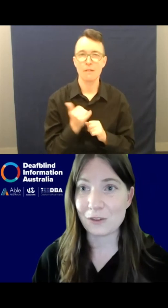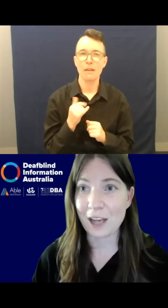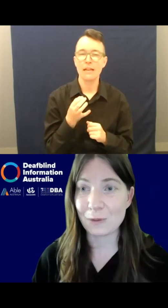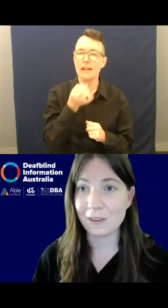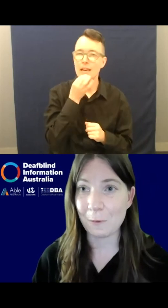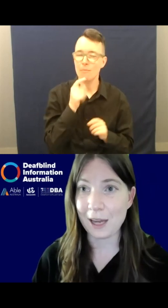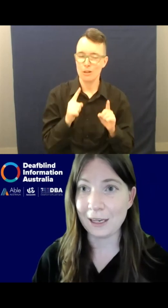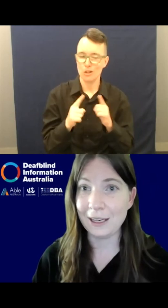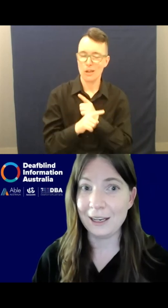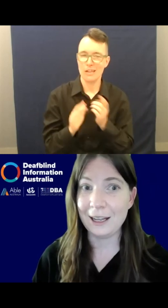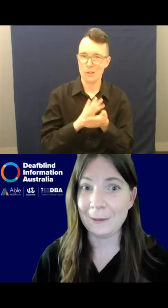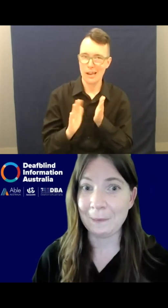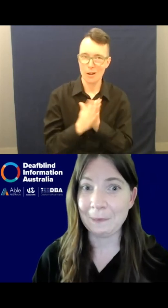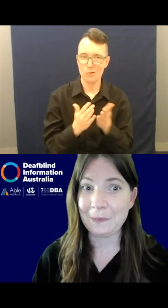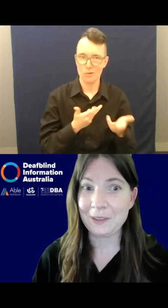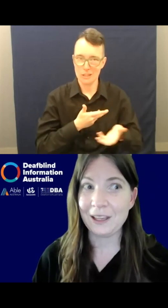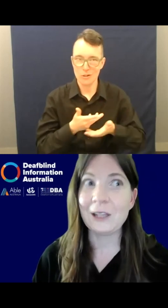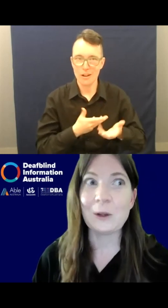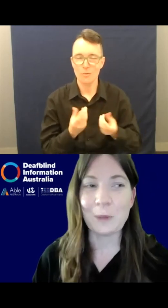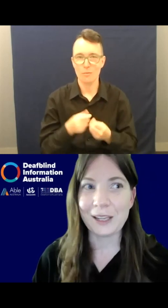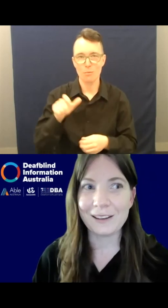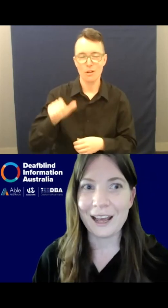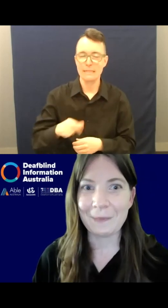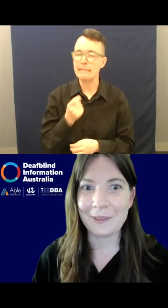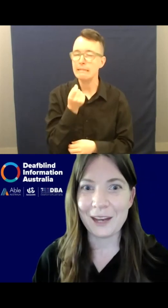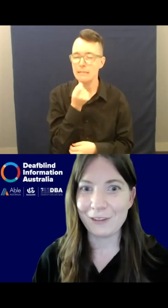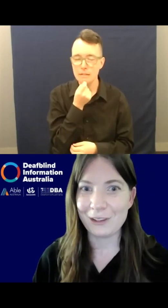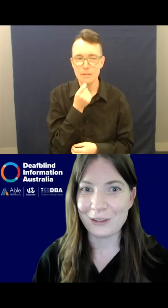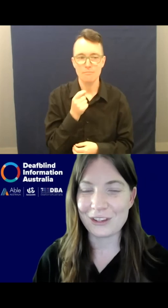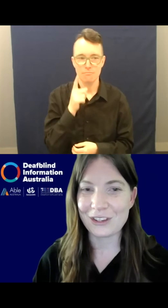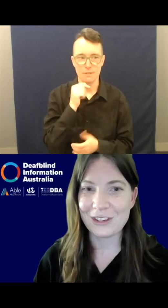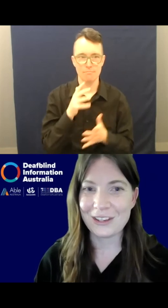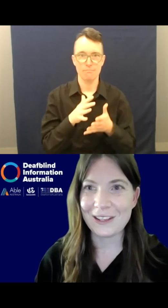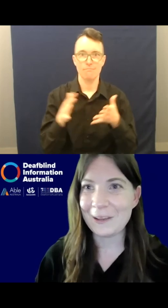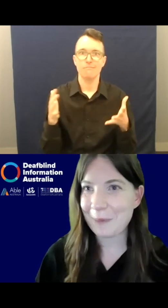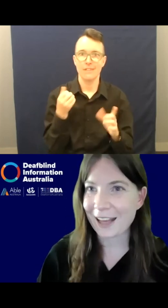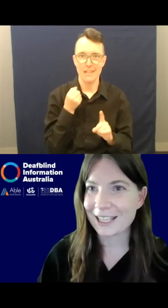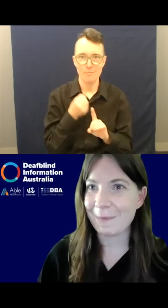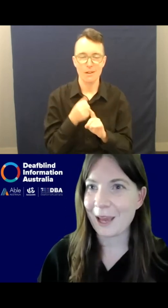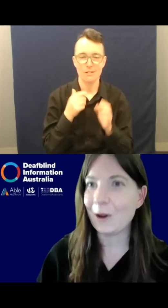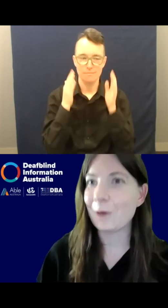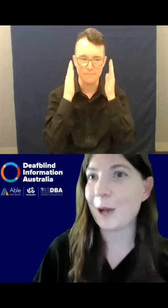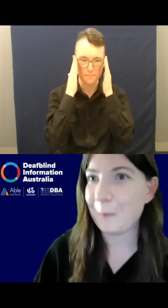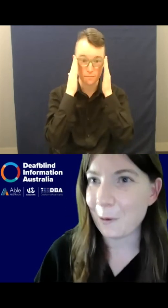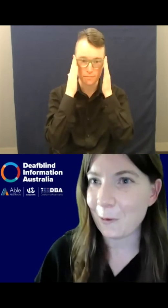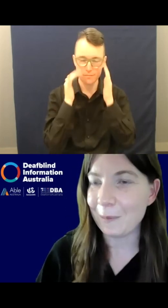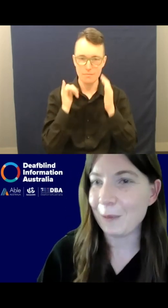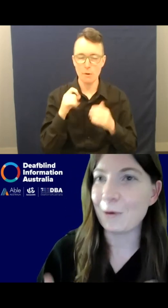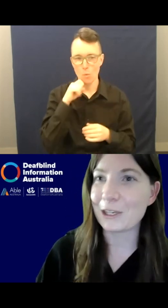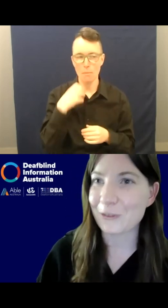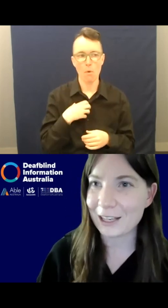with someone a little bit can have a huge impact and they may open up more and be more interactive.